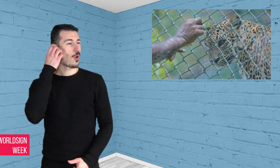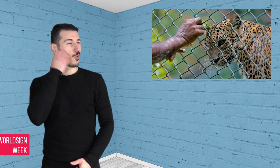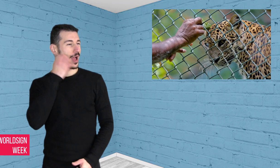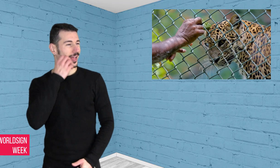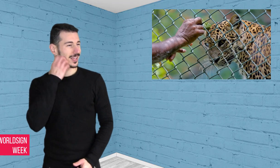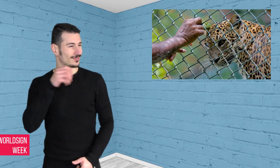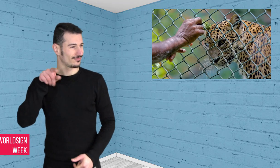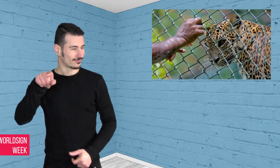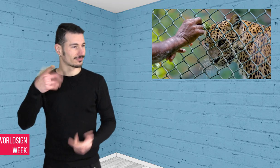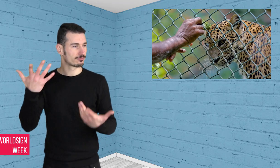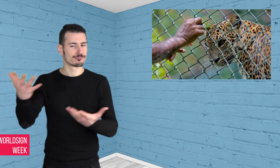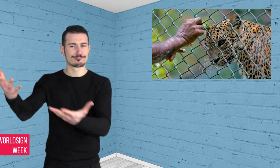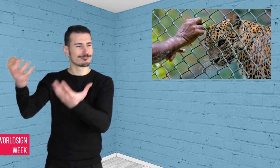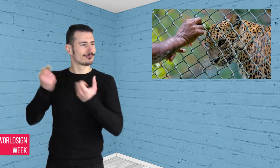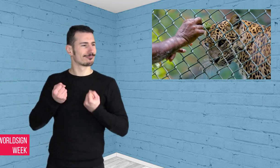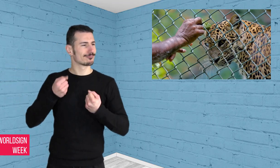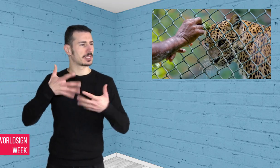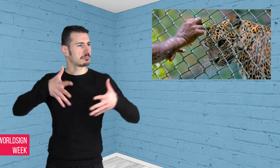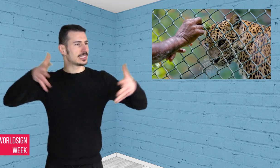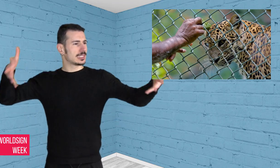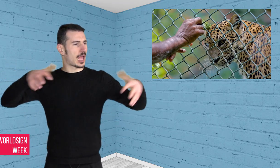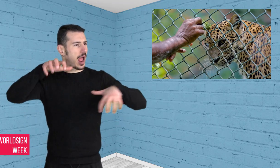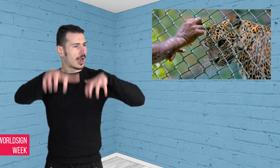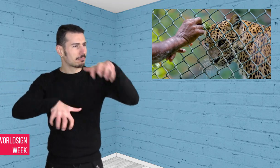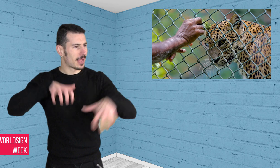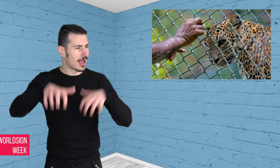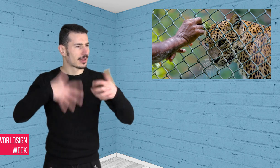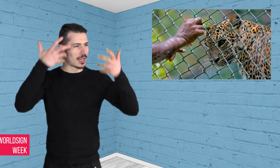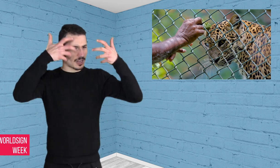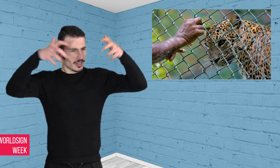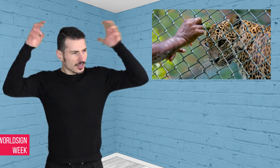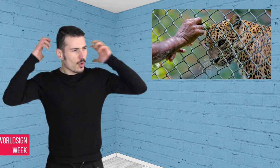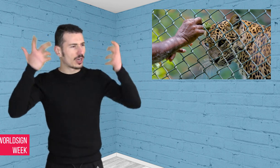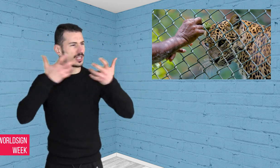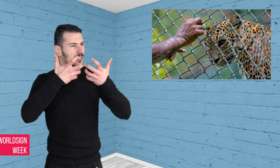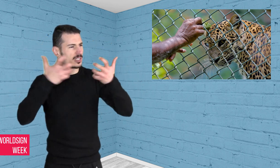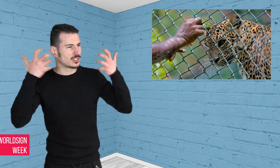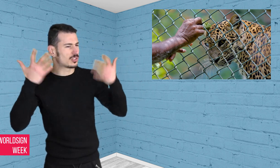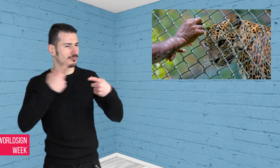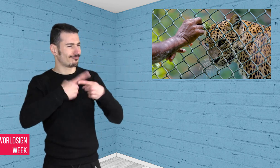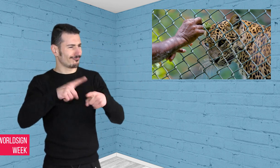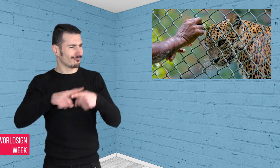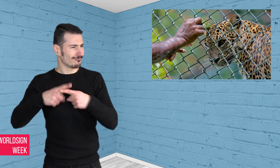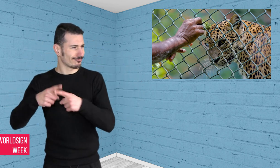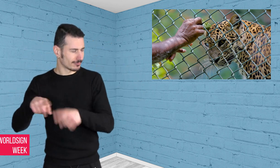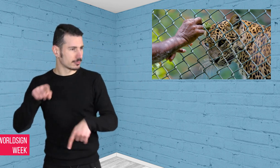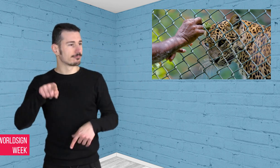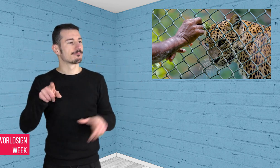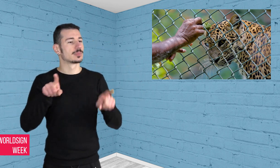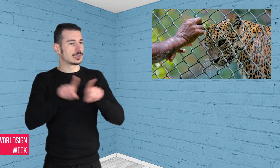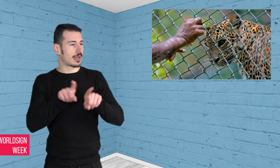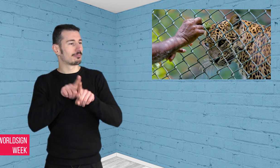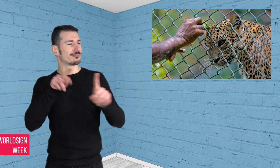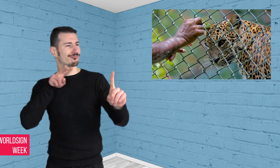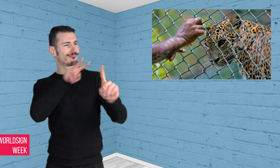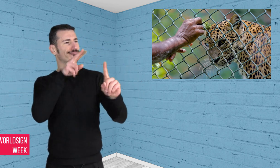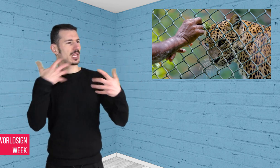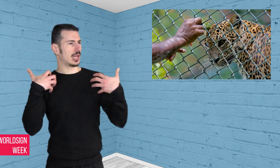Alessio: Ownership of exotic pets has long been a tradition in United Arab Emirates and